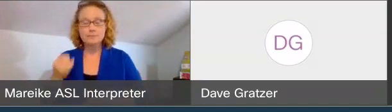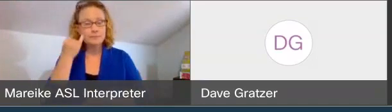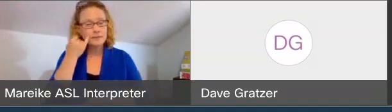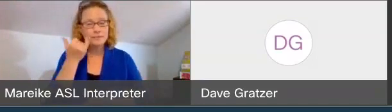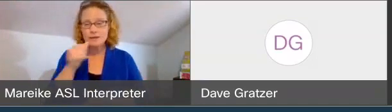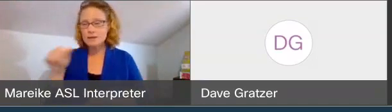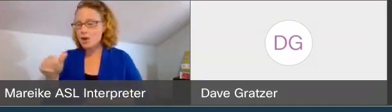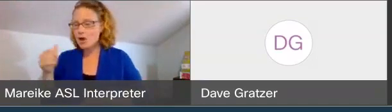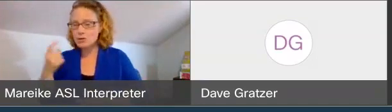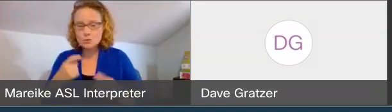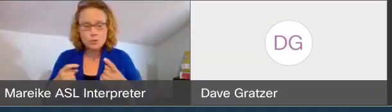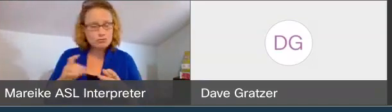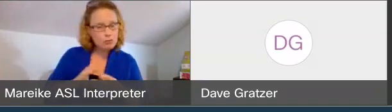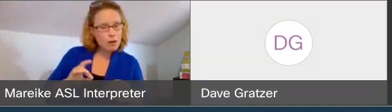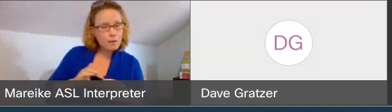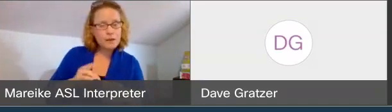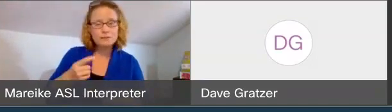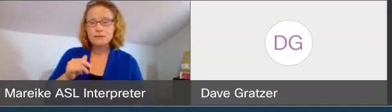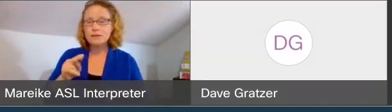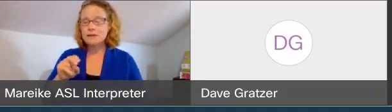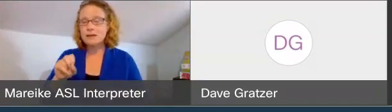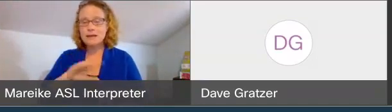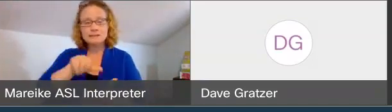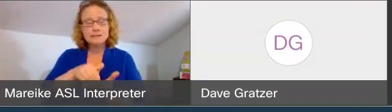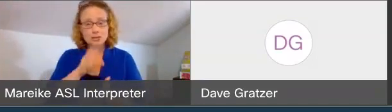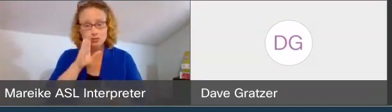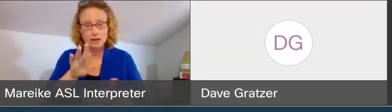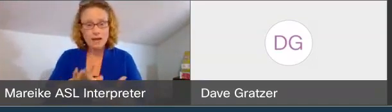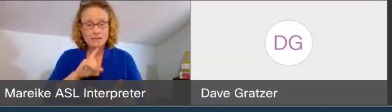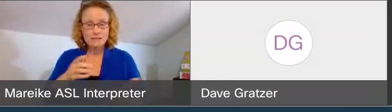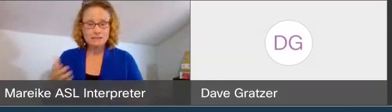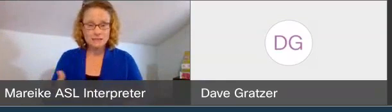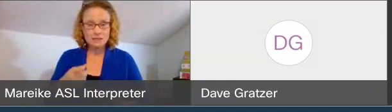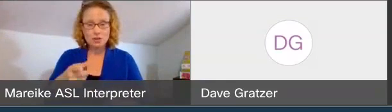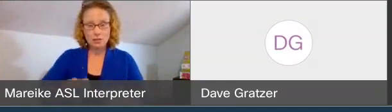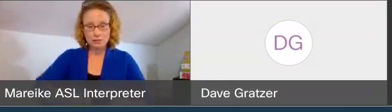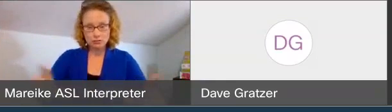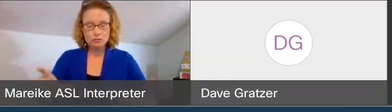questions or comments, the GAIN Centers direct contact is here on the screen, on the website.